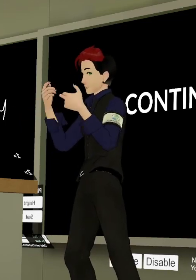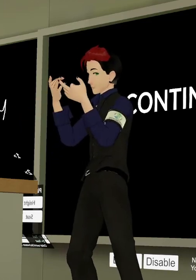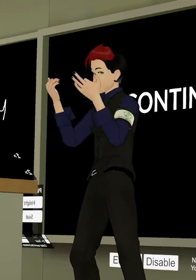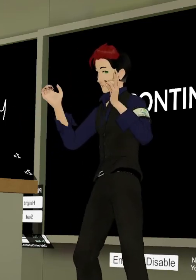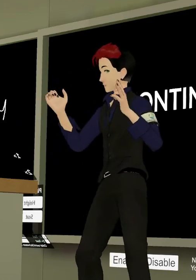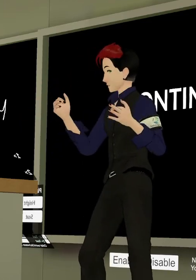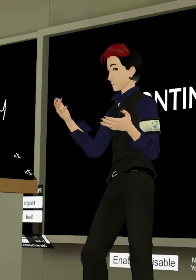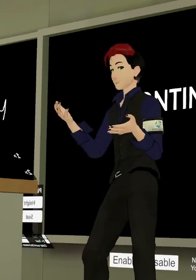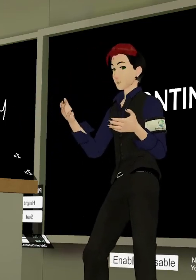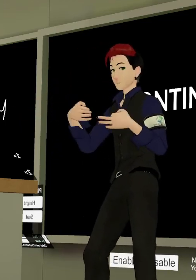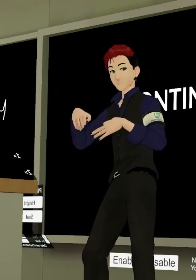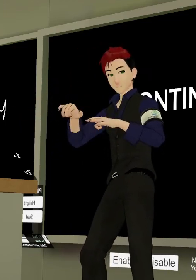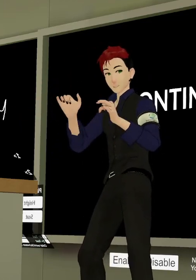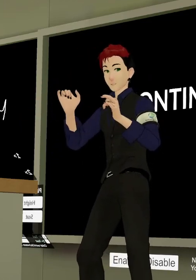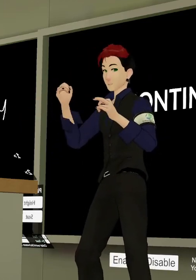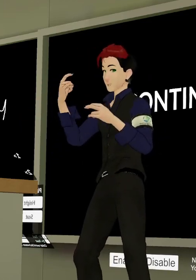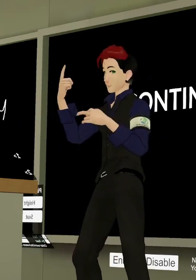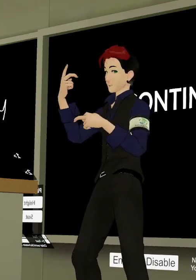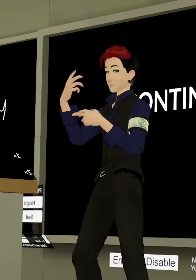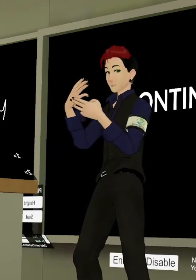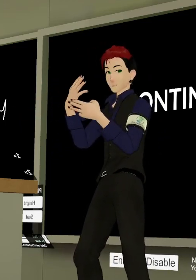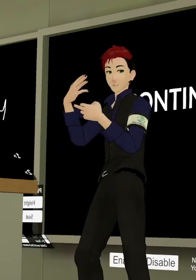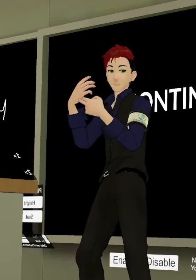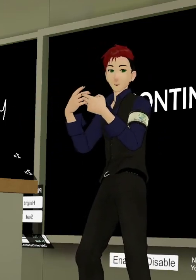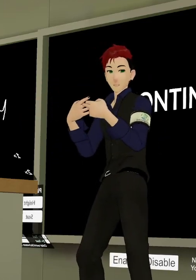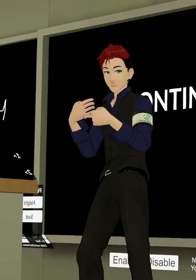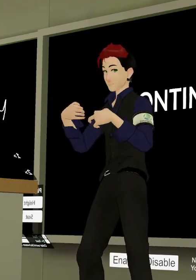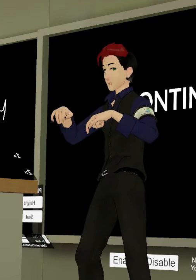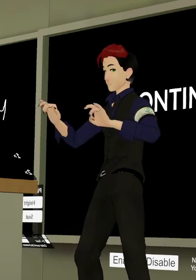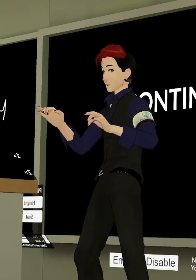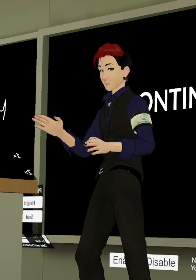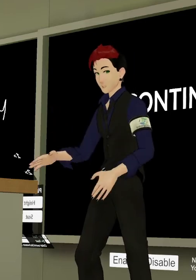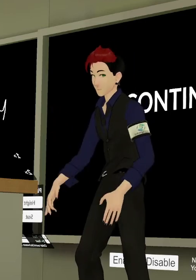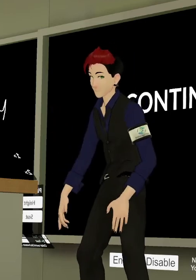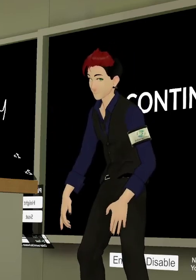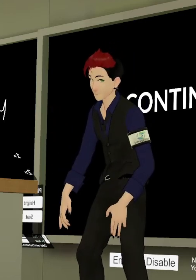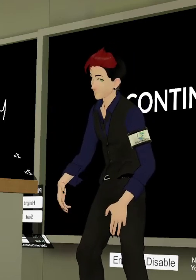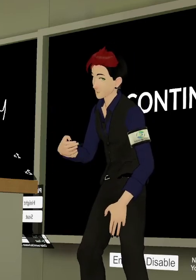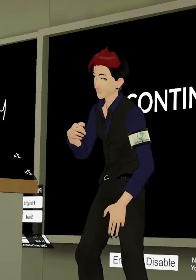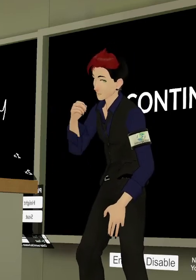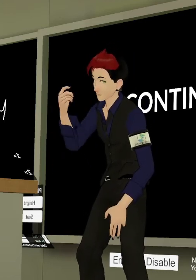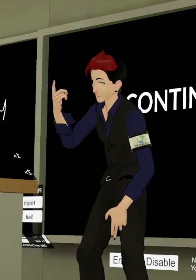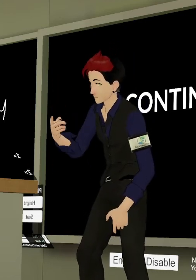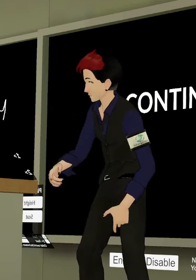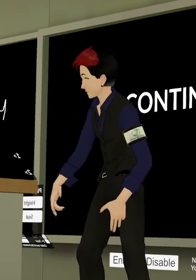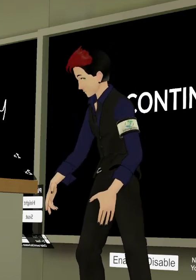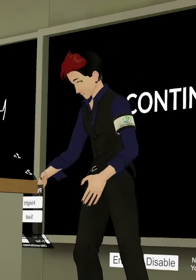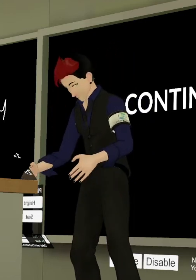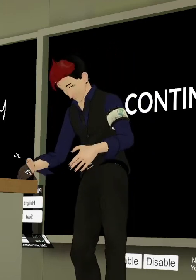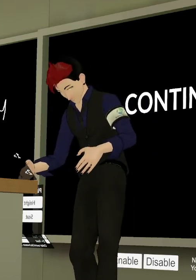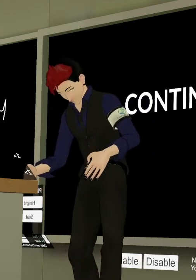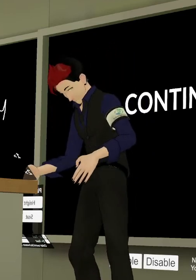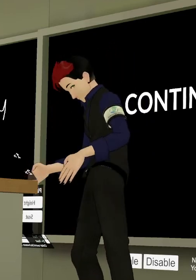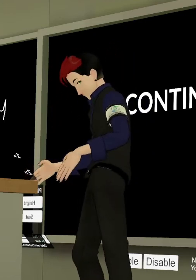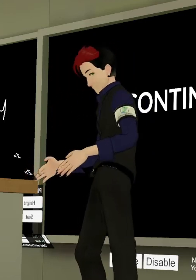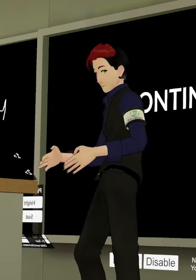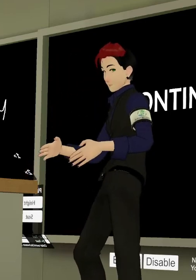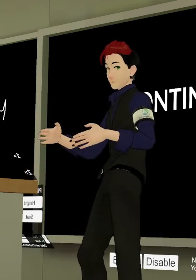to VR and I still after being here for almost two years I still go I'm sorry don't understand